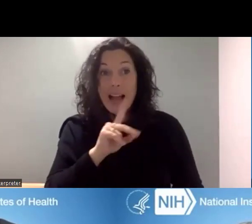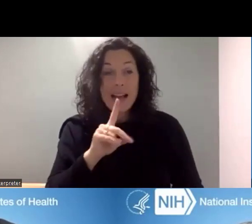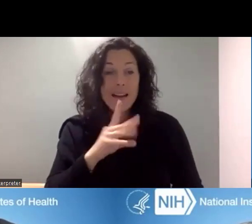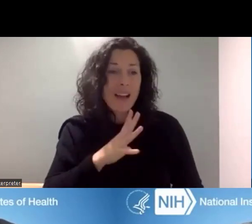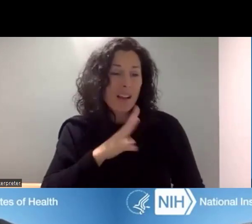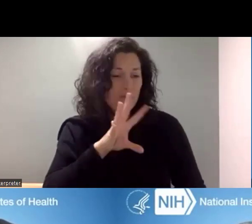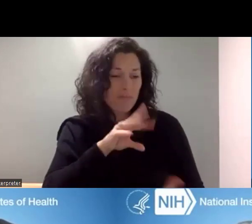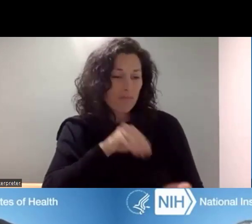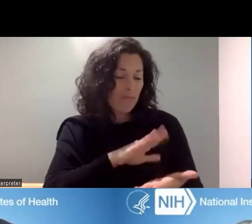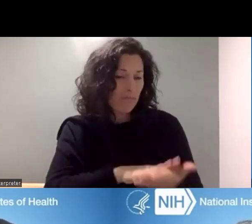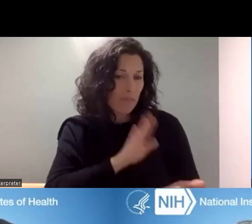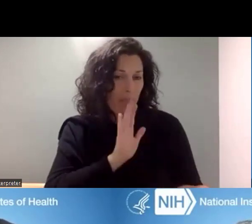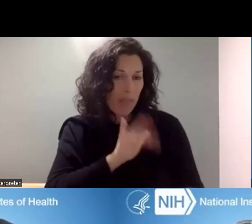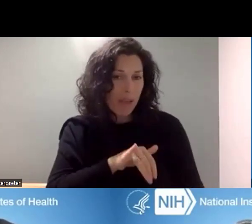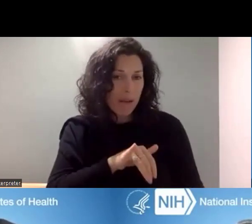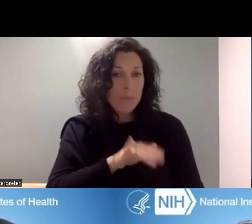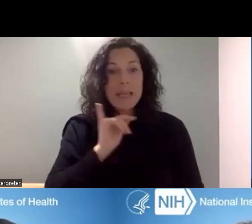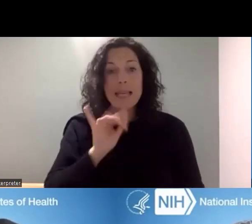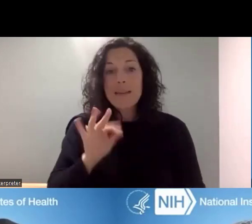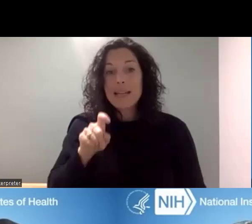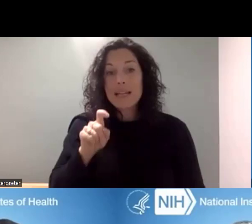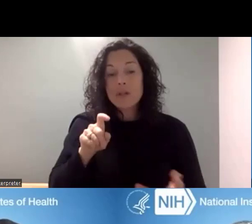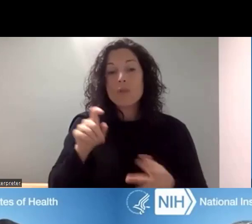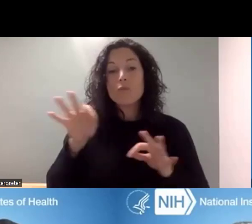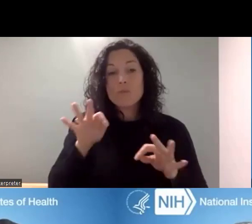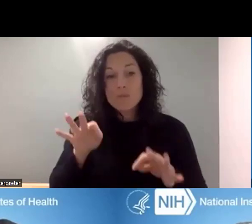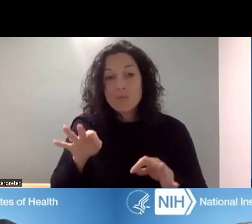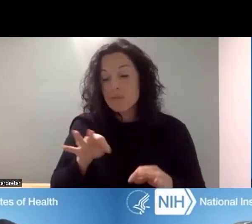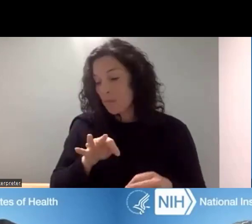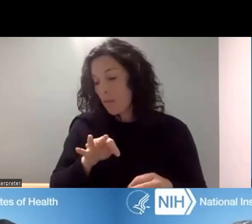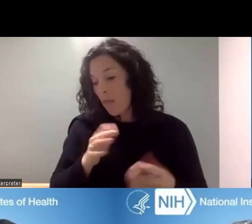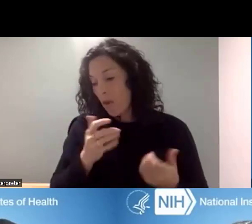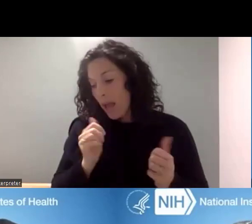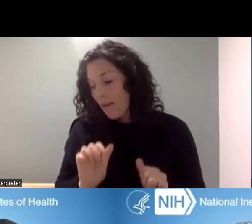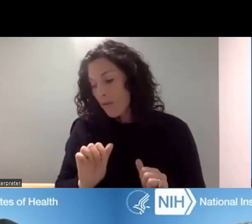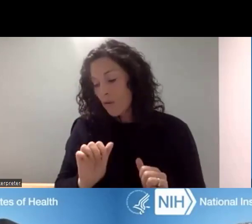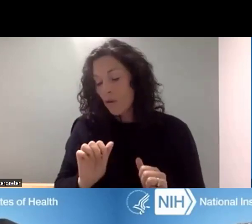and they need to outline the effort that they ... or the person-months that they are ...